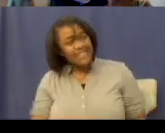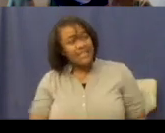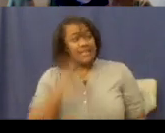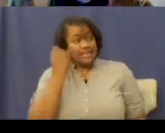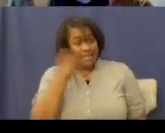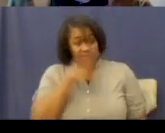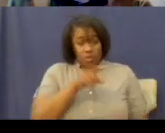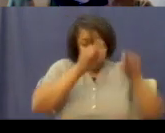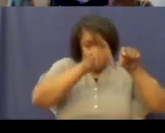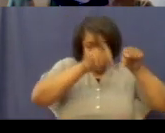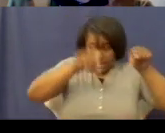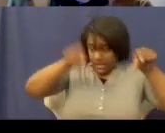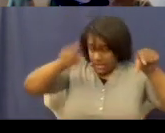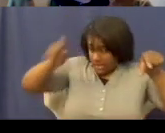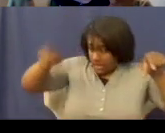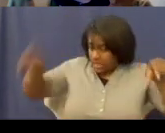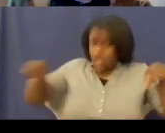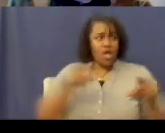you could go from Washington, D.C.,